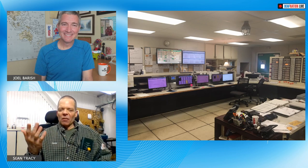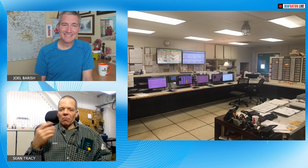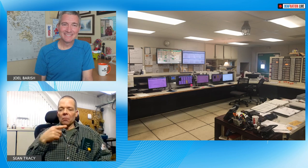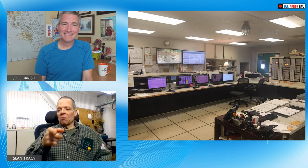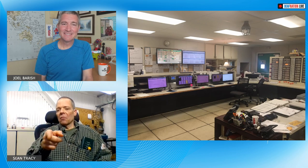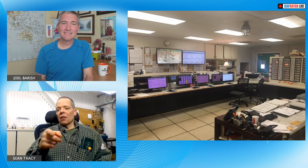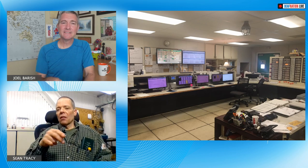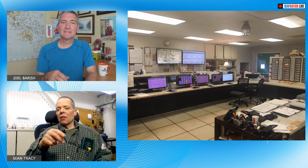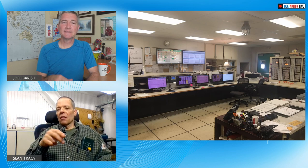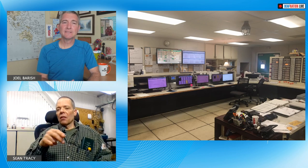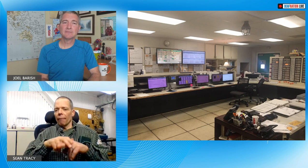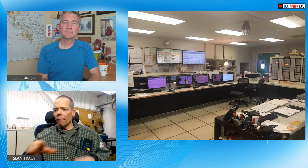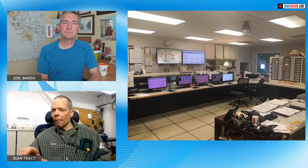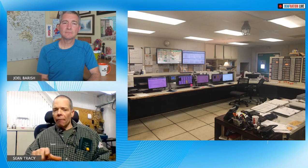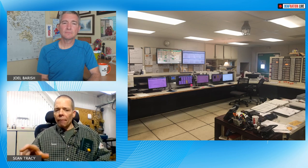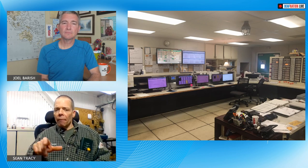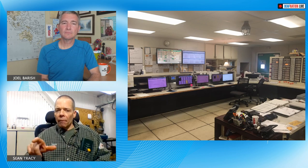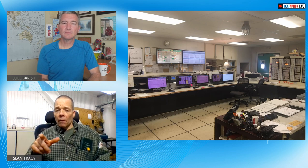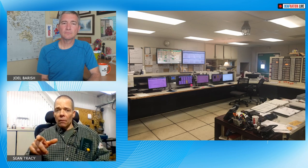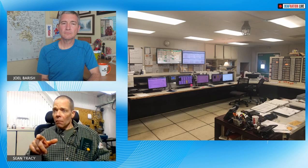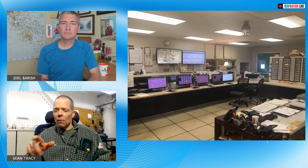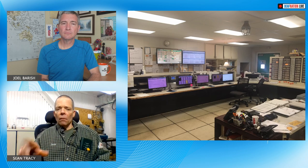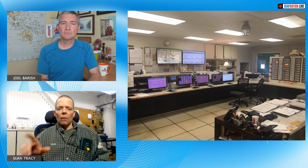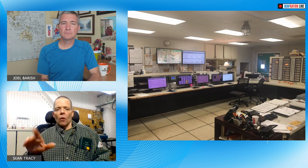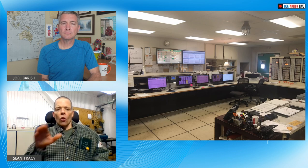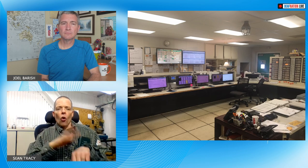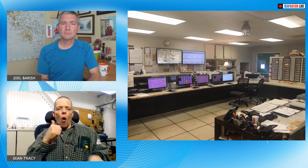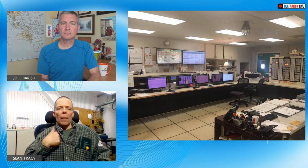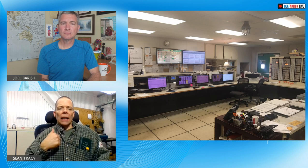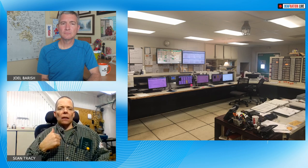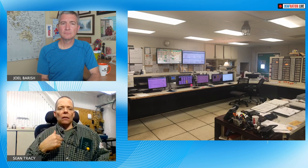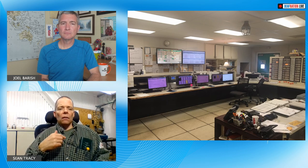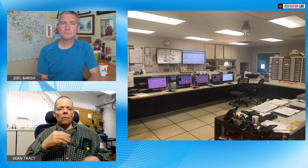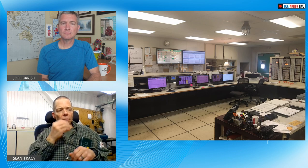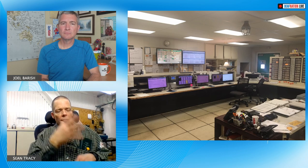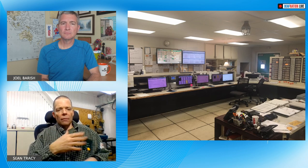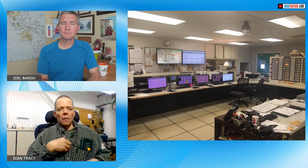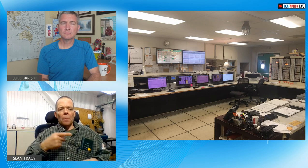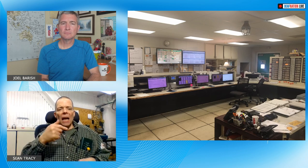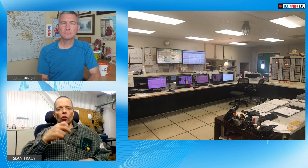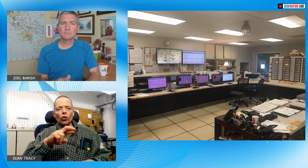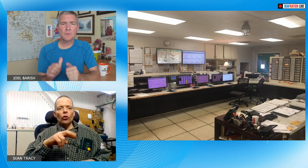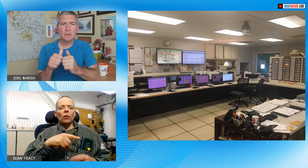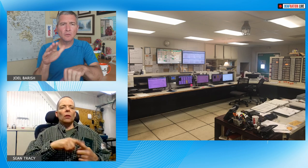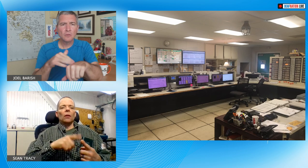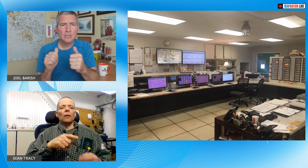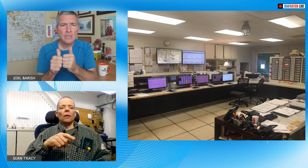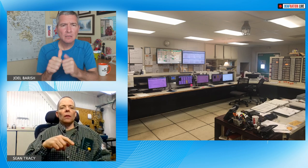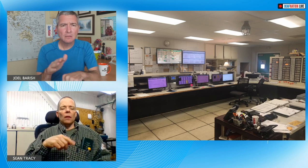The operators are monitoring the screens and if something alerts them, then they call me. How do they call you?